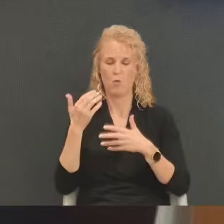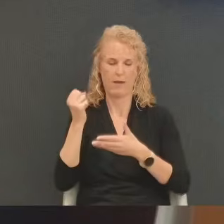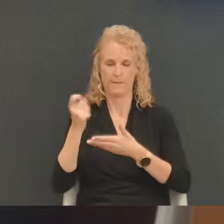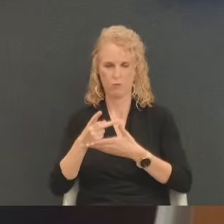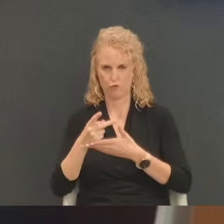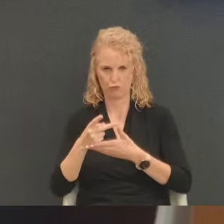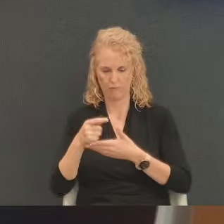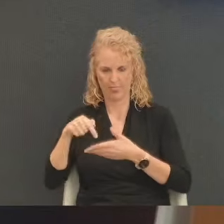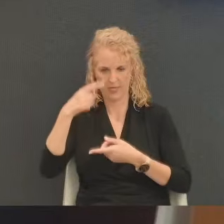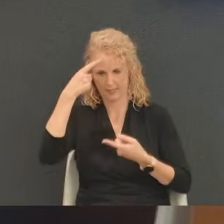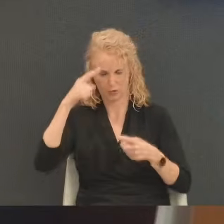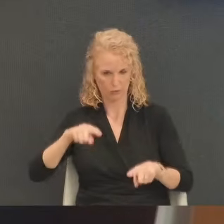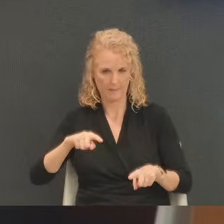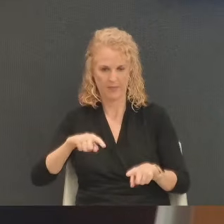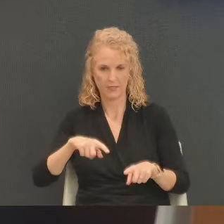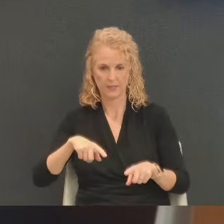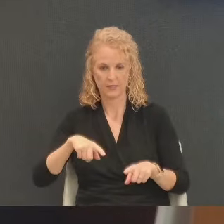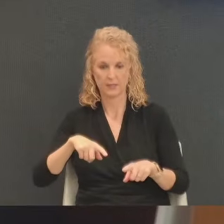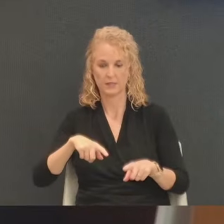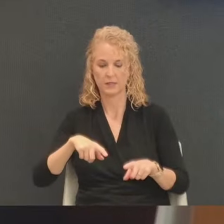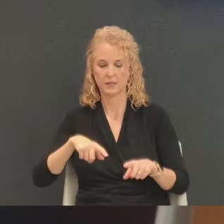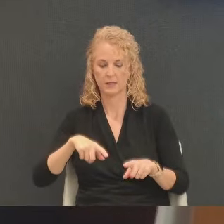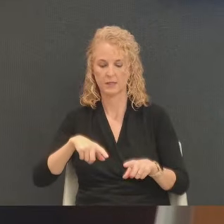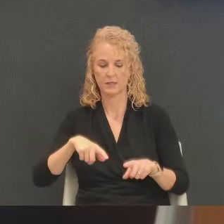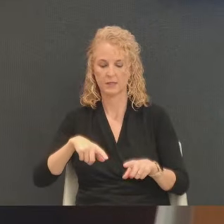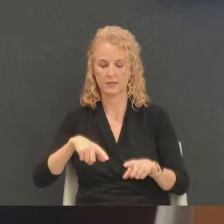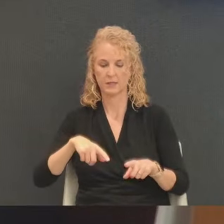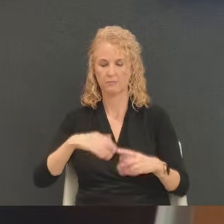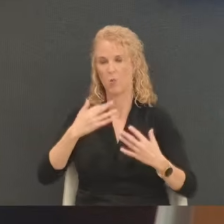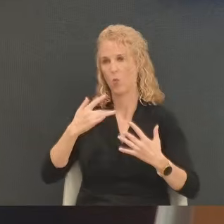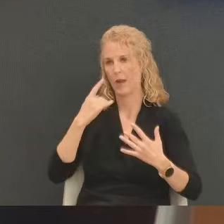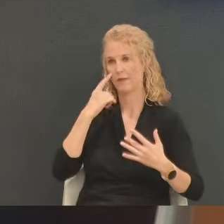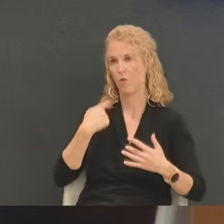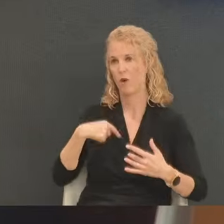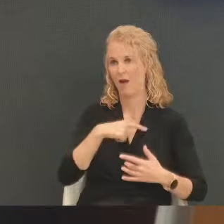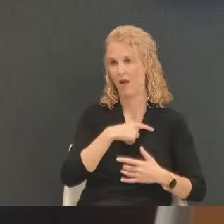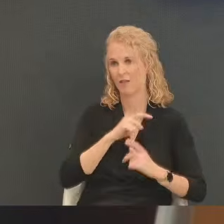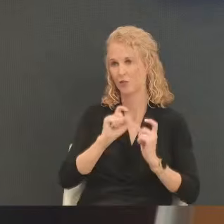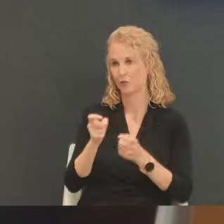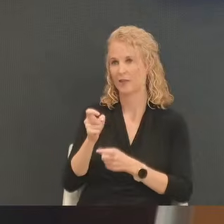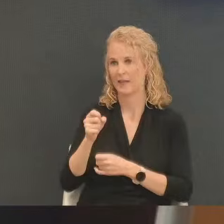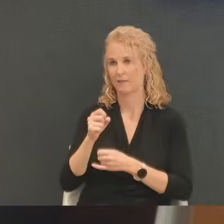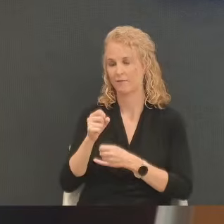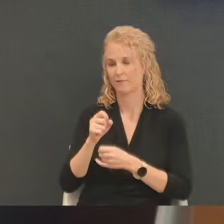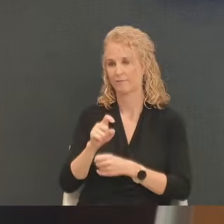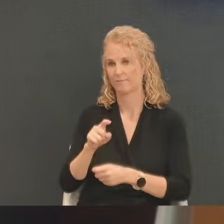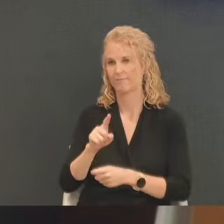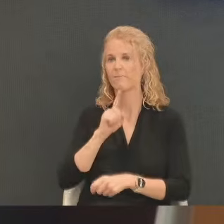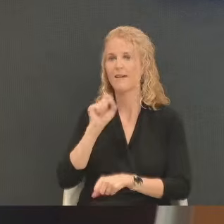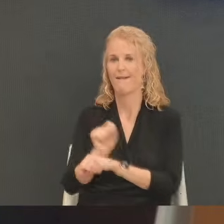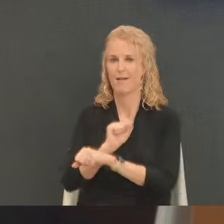agreement subject to the Administration returning with a final price on the on the assessment. So